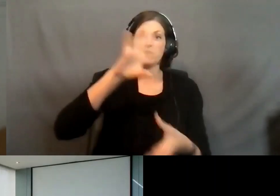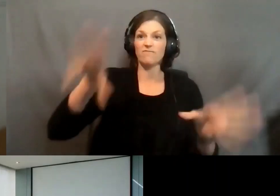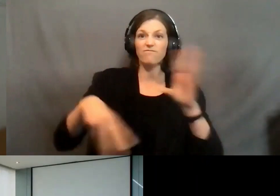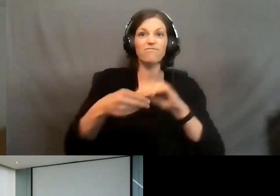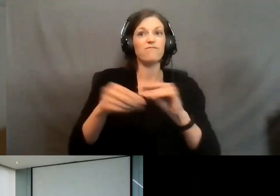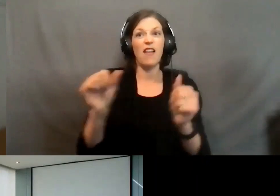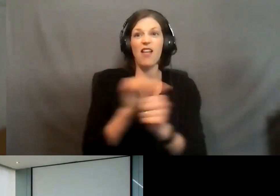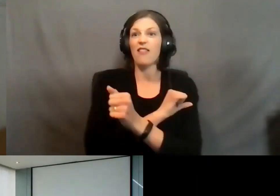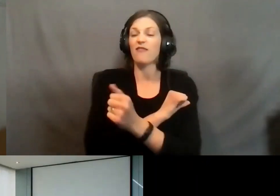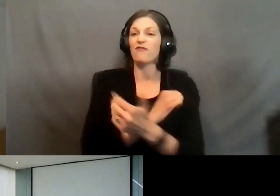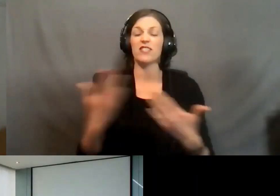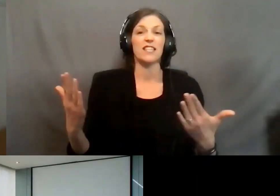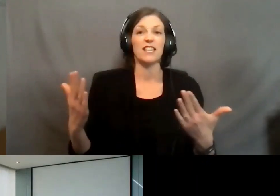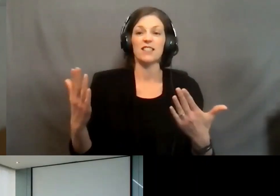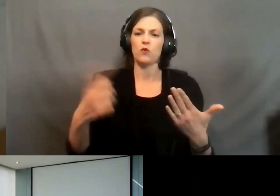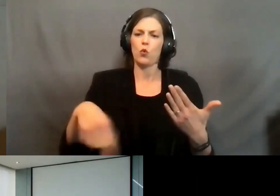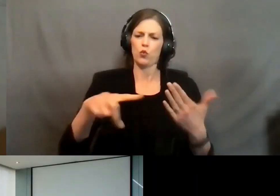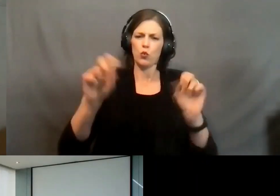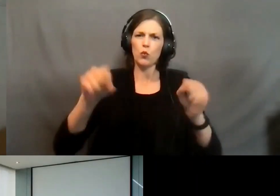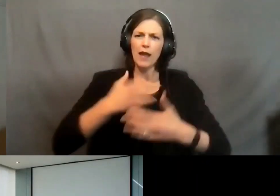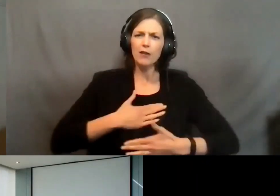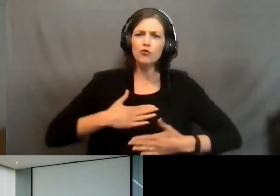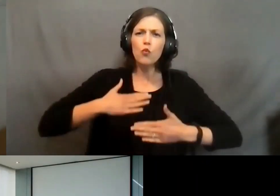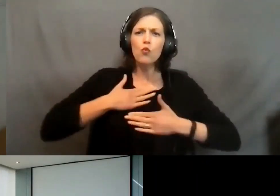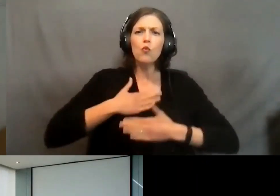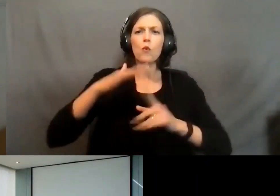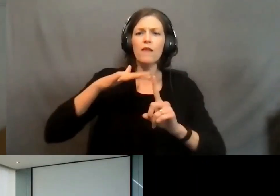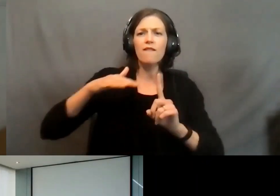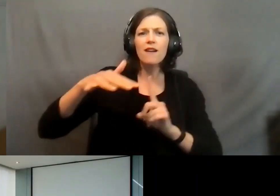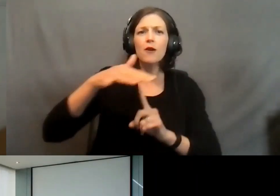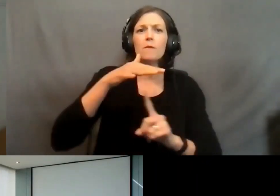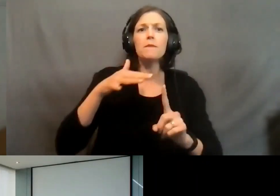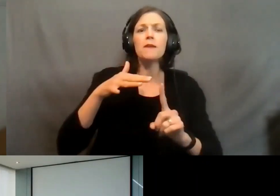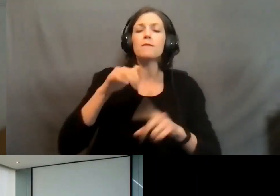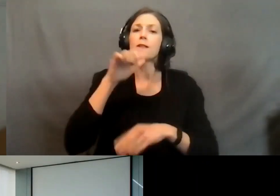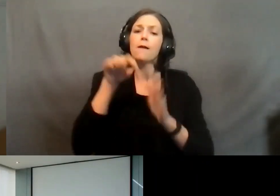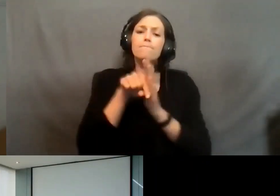you. So that you can enjoy the environment. 12:13:41 I will not go into detail but I want to